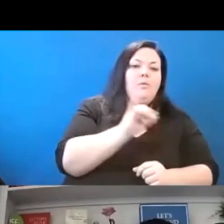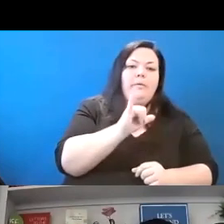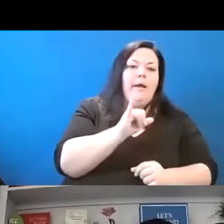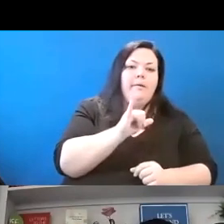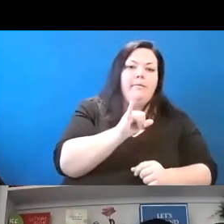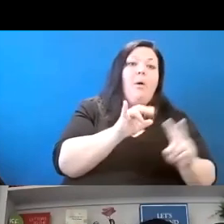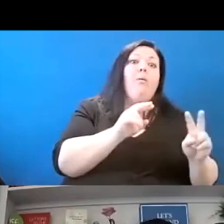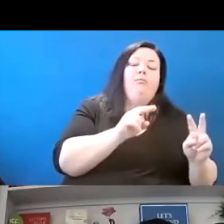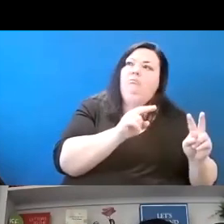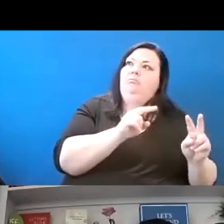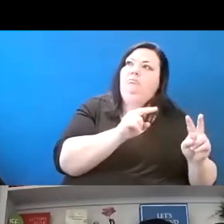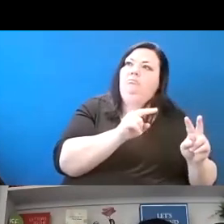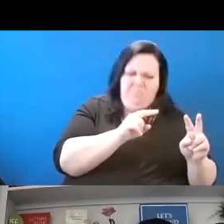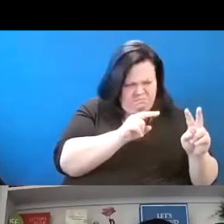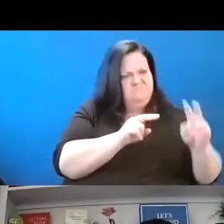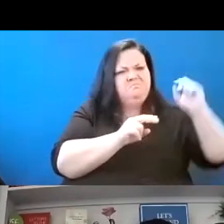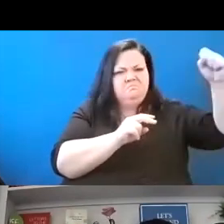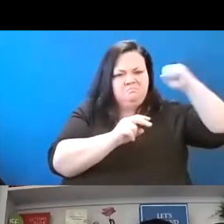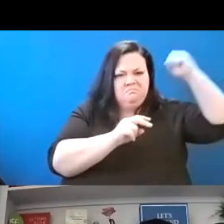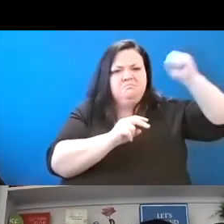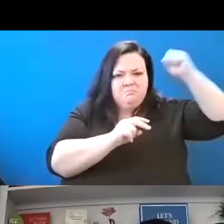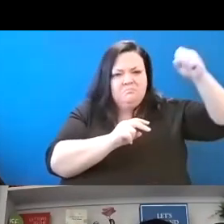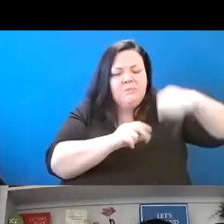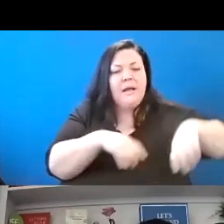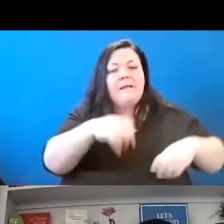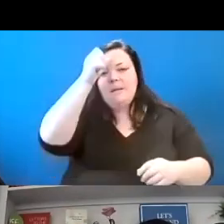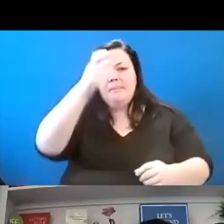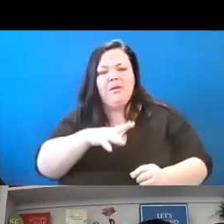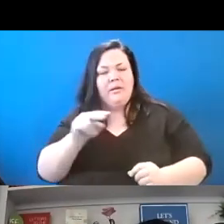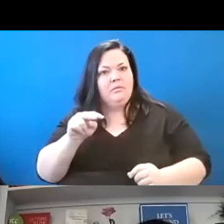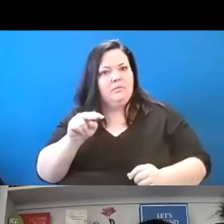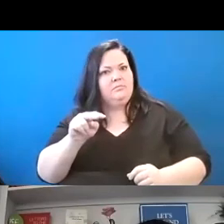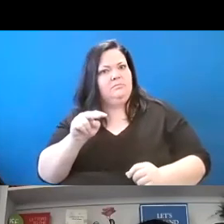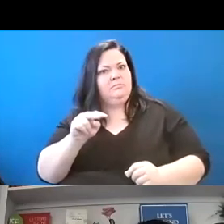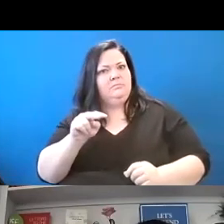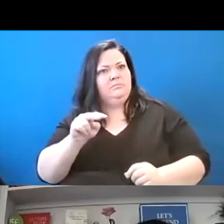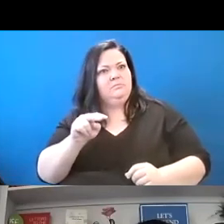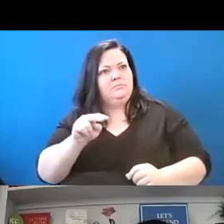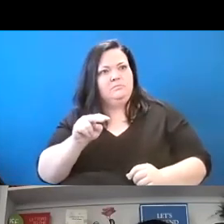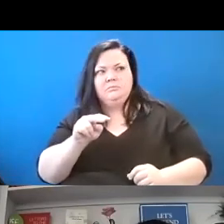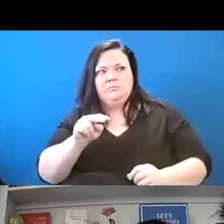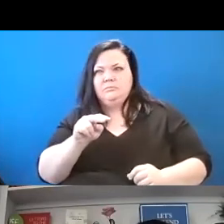but they're also like yeah and the men are mostly like uh we're we're just hanging back we're just